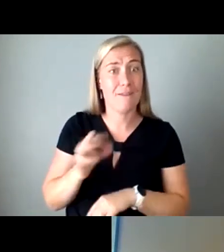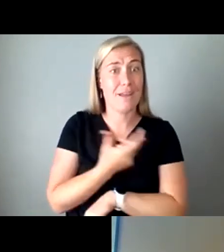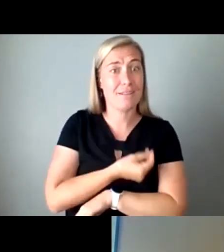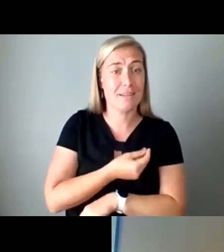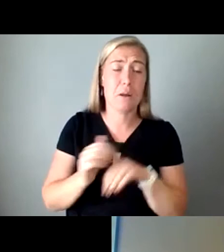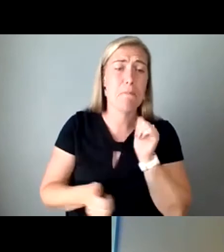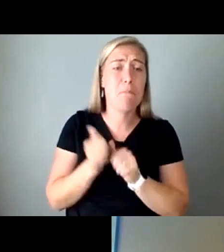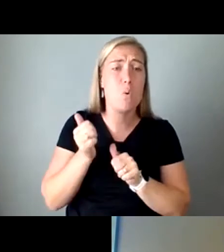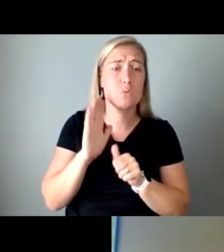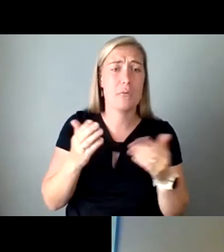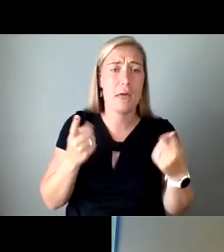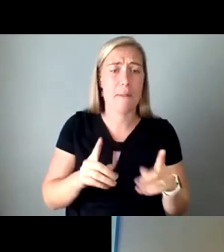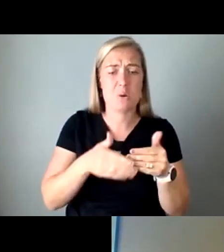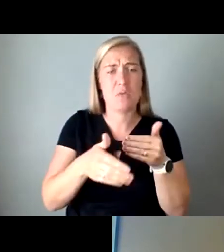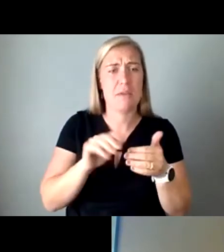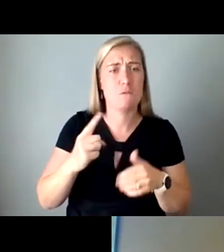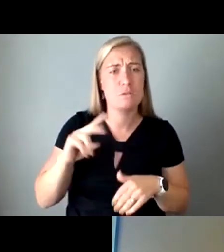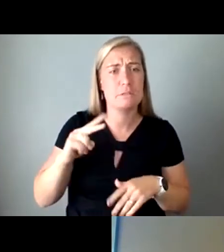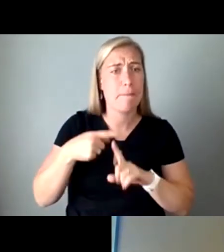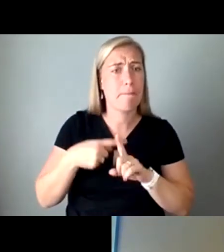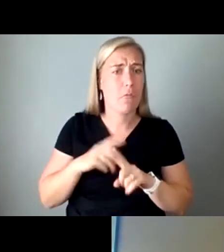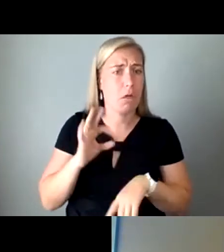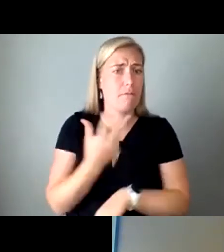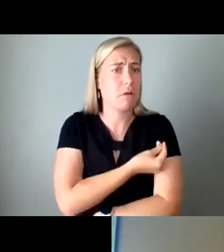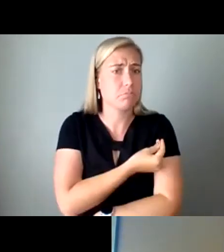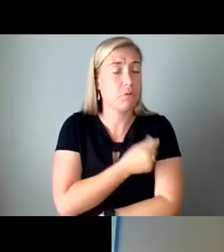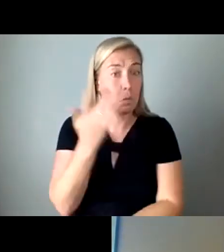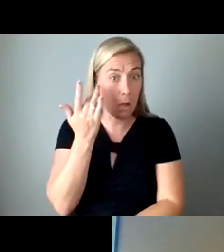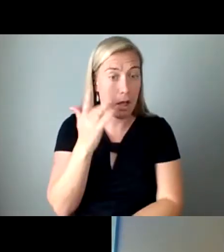of months of being vaccinated. It's because when you're vaccinated you turn on